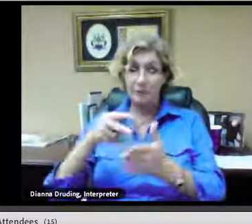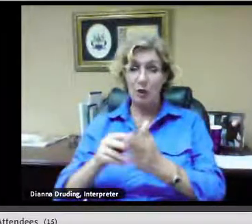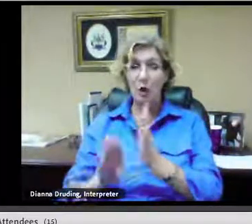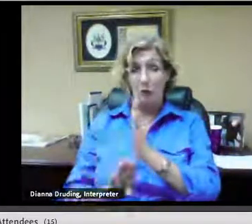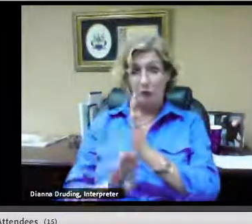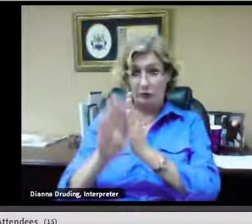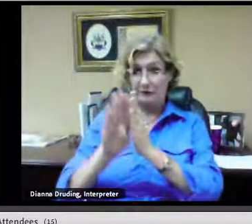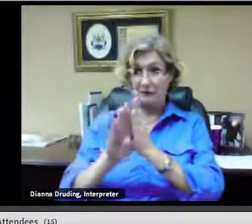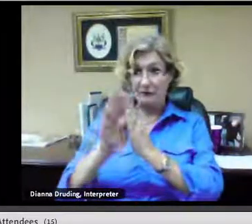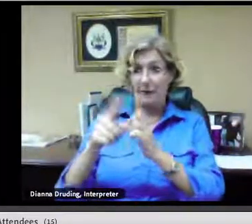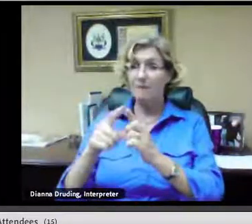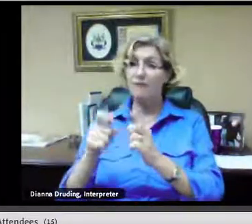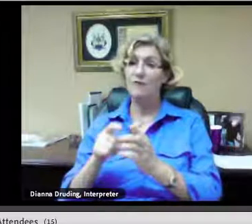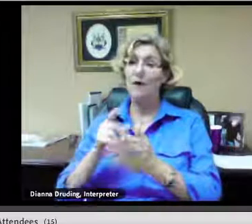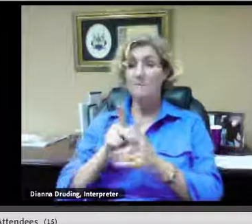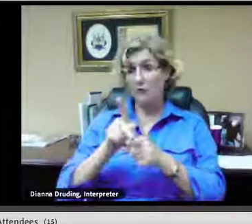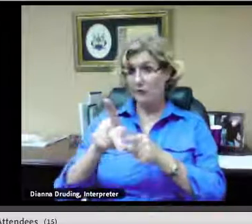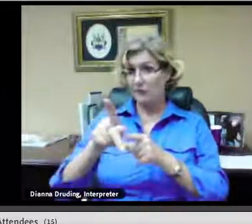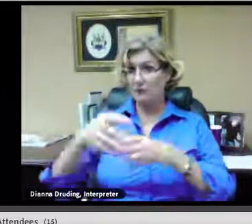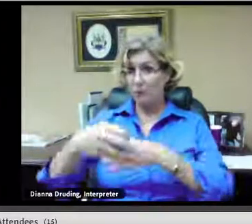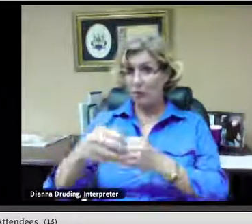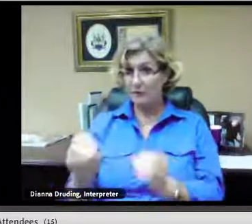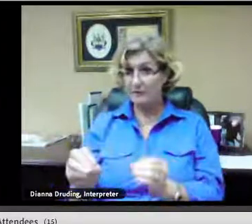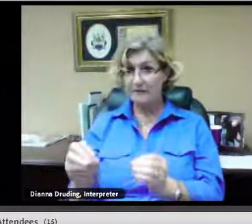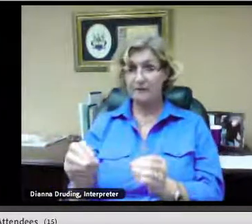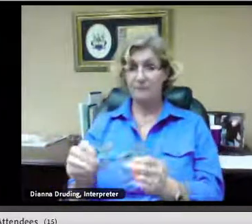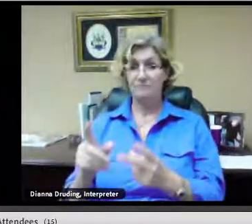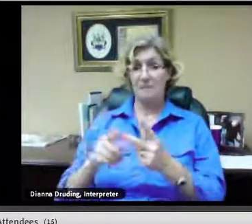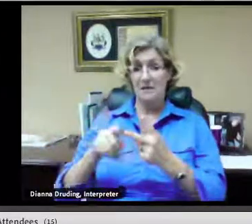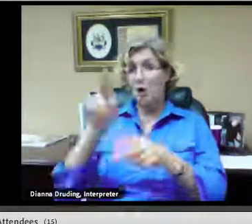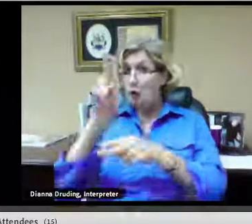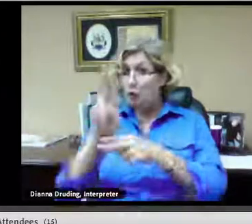Some are used by disability groups, individuals with disabilities.